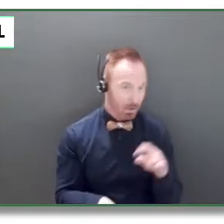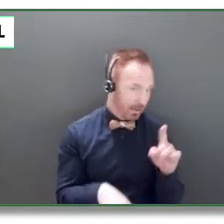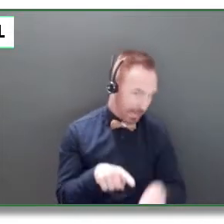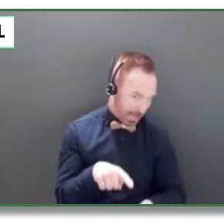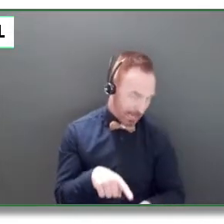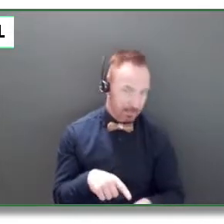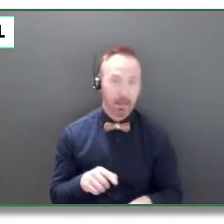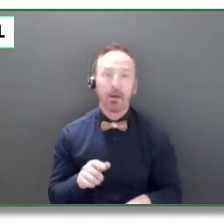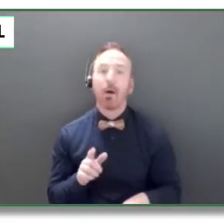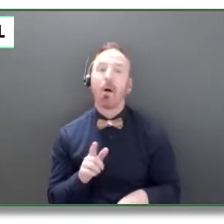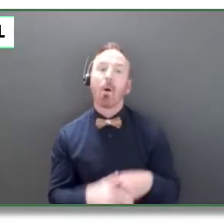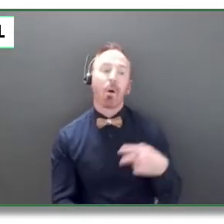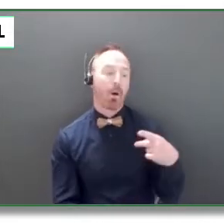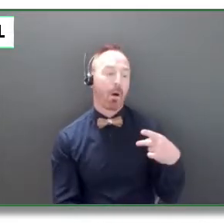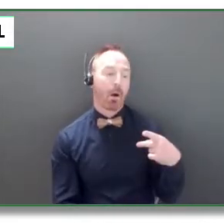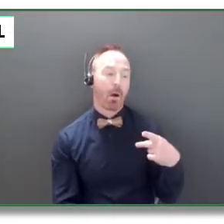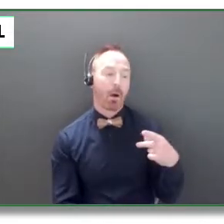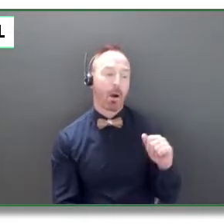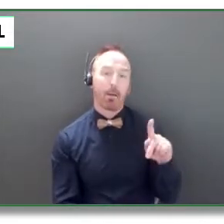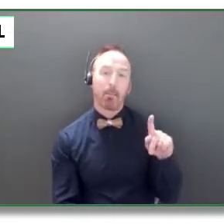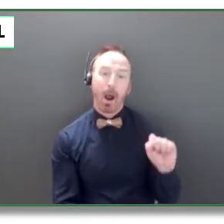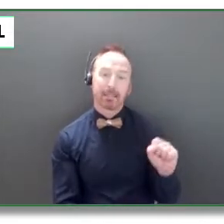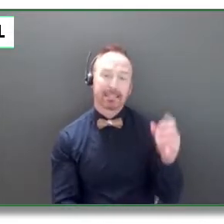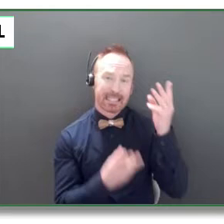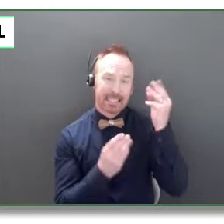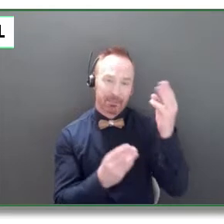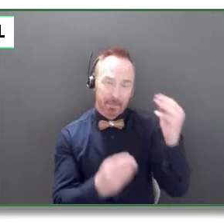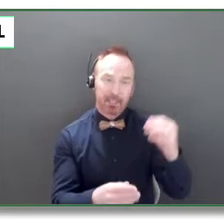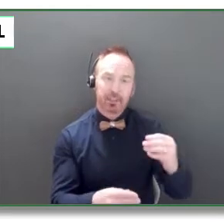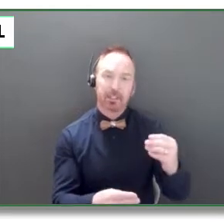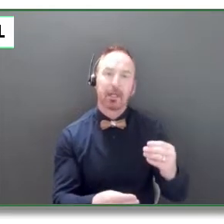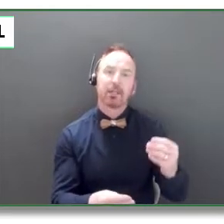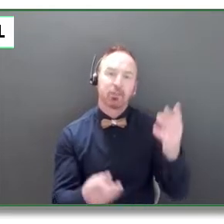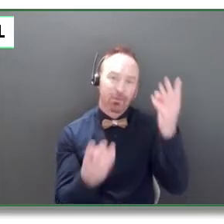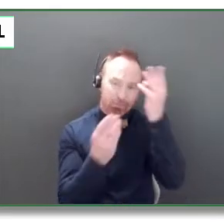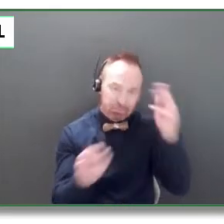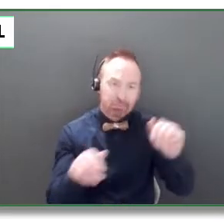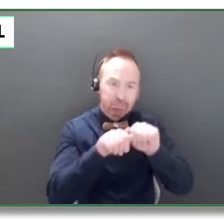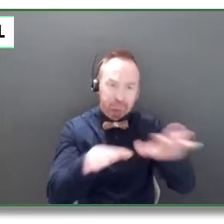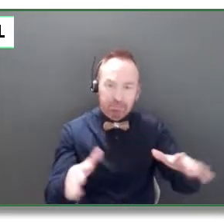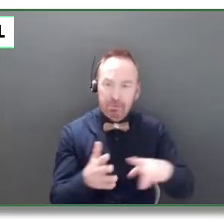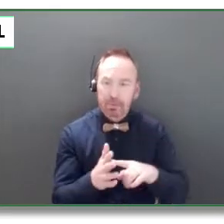be sharing that information? Well, absolutely at trailheads and in